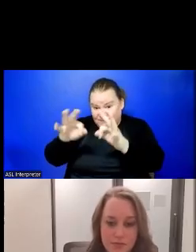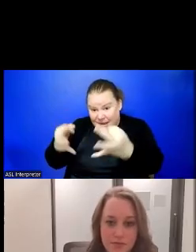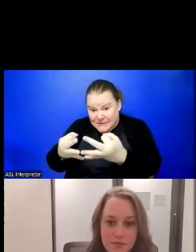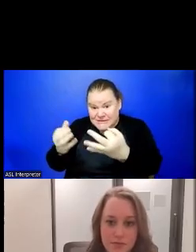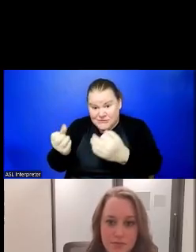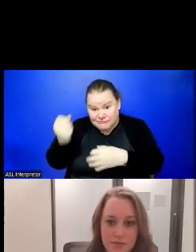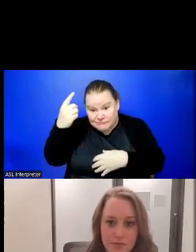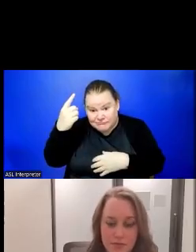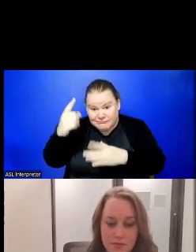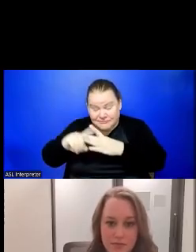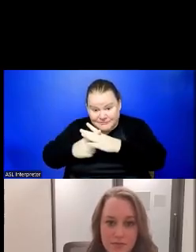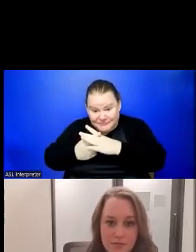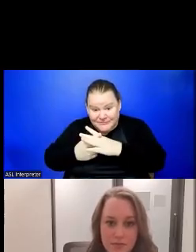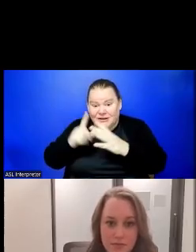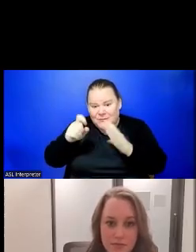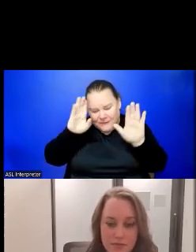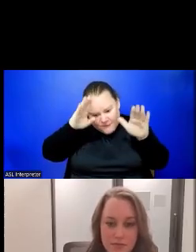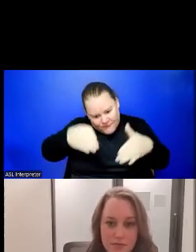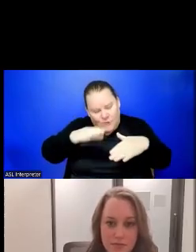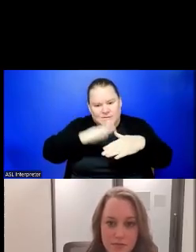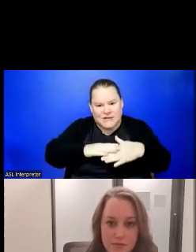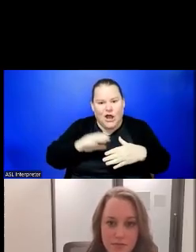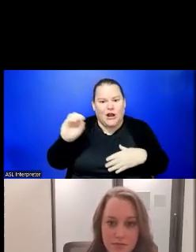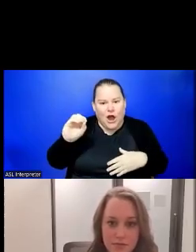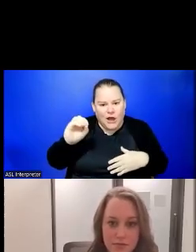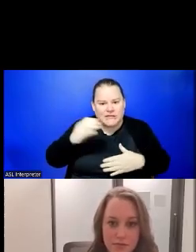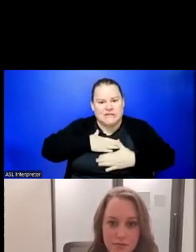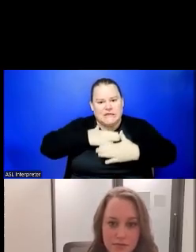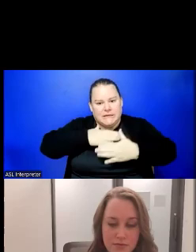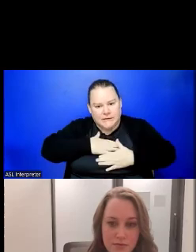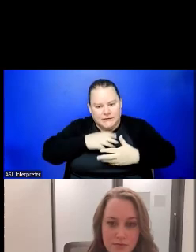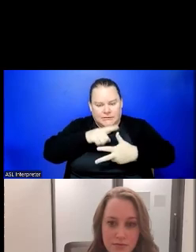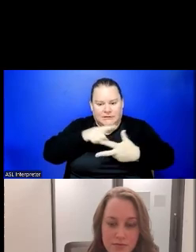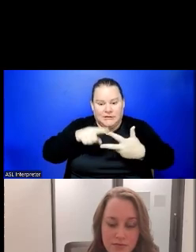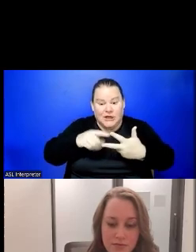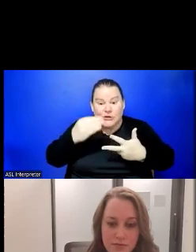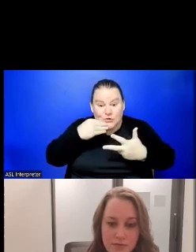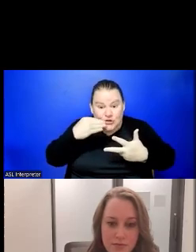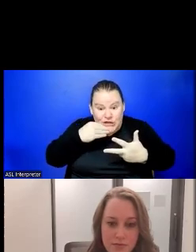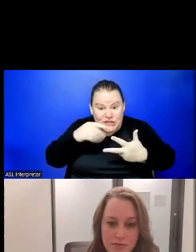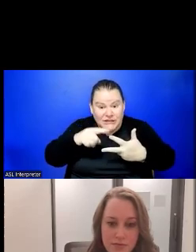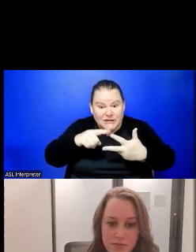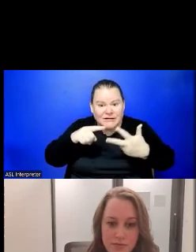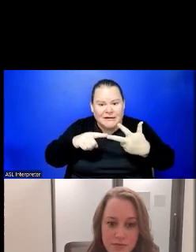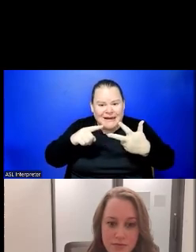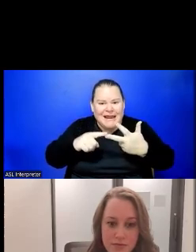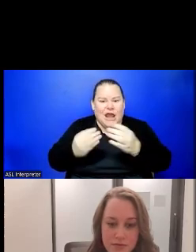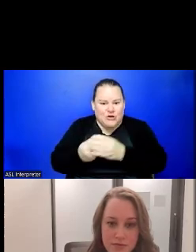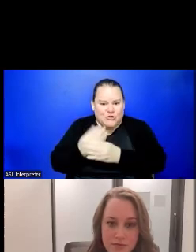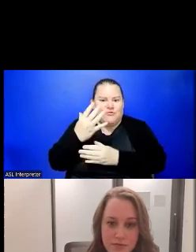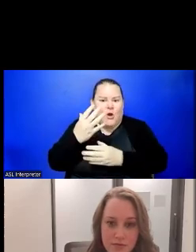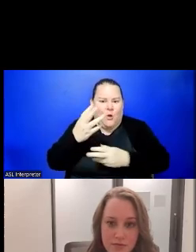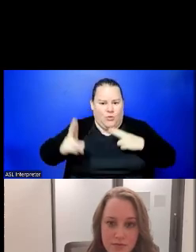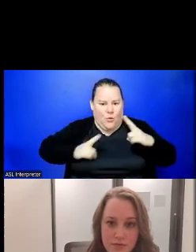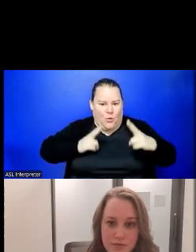we got to focus on their oxygenation, their nutrition, and get them on growth hormone treatment. So those are kind of